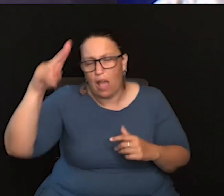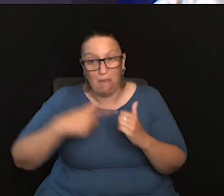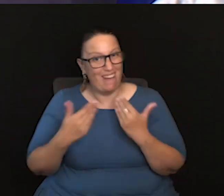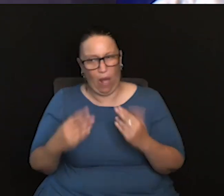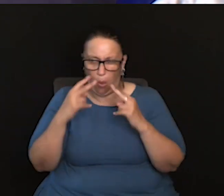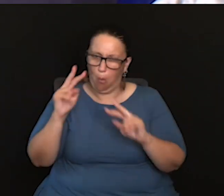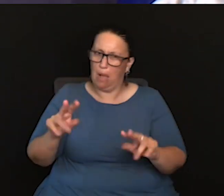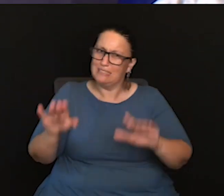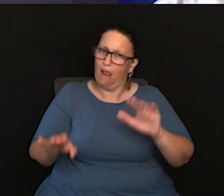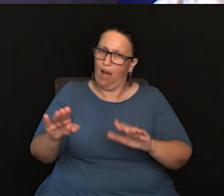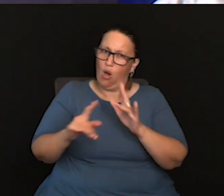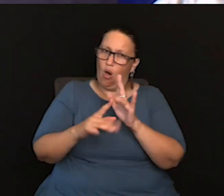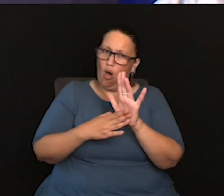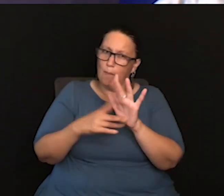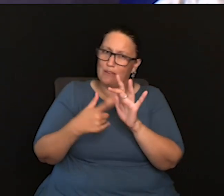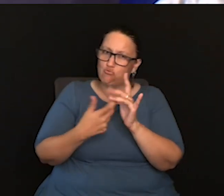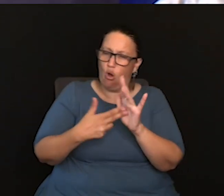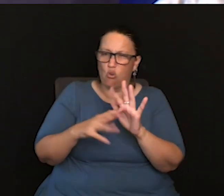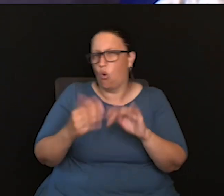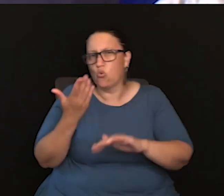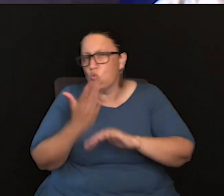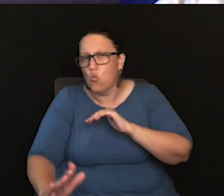and we're not seeing indications of that at the moment.